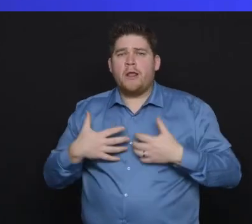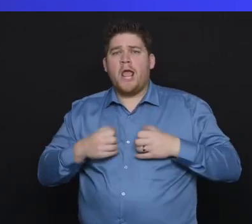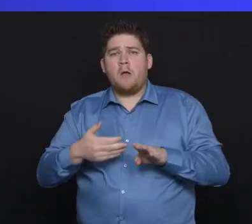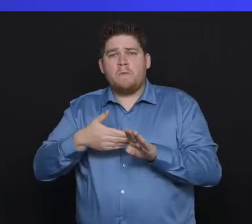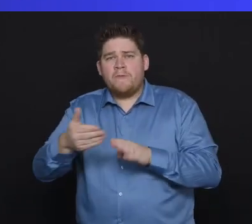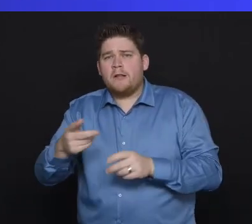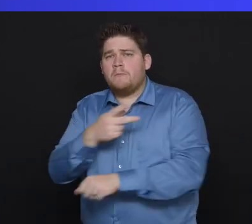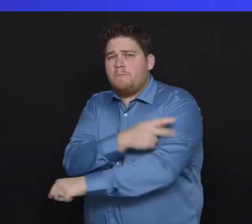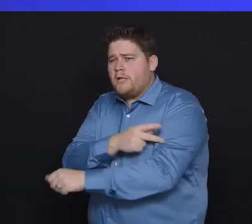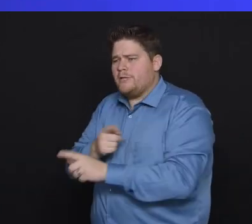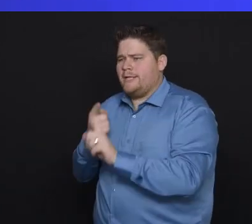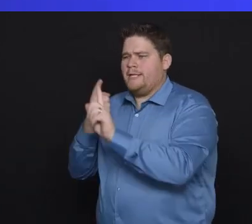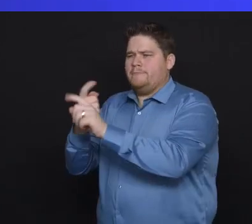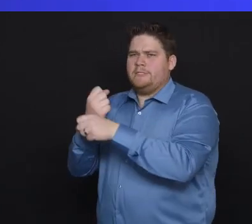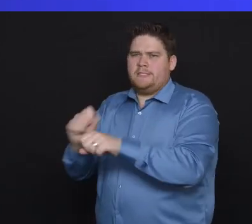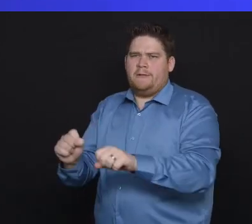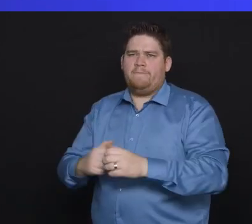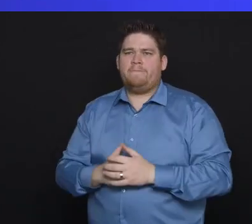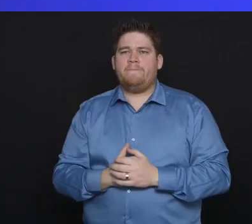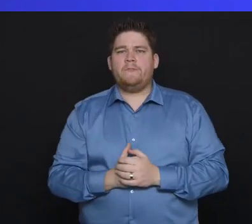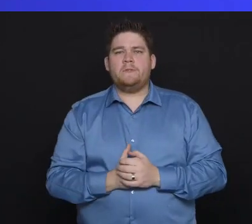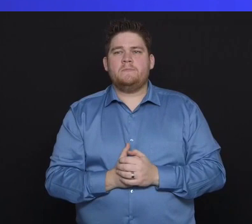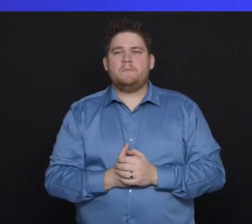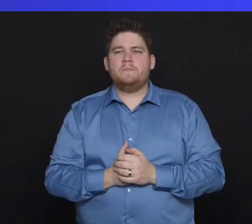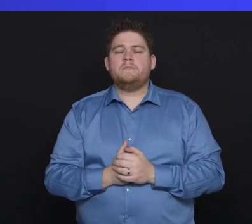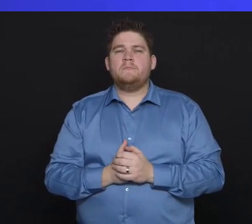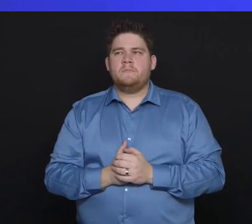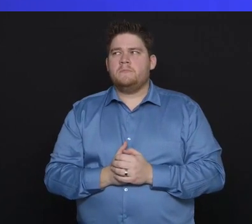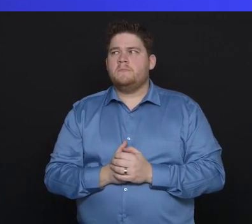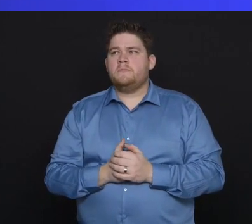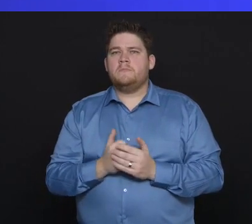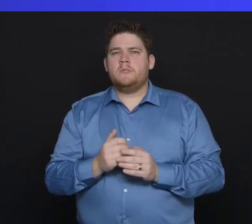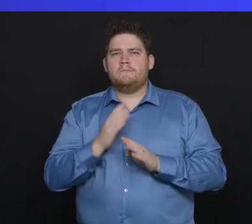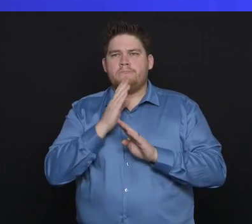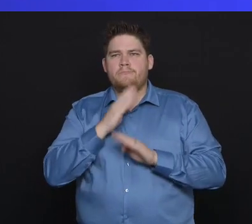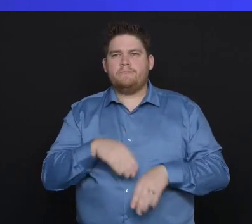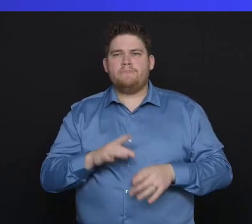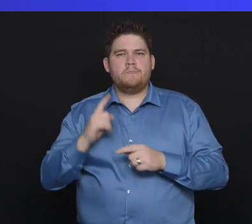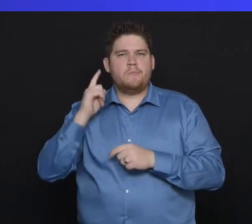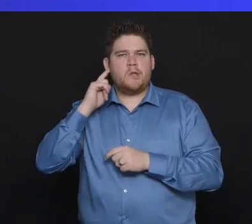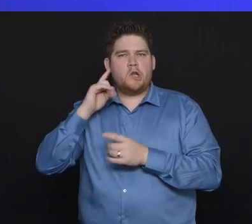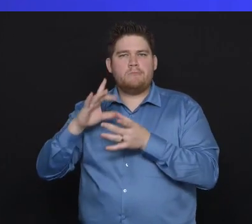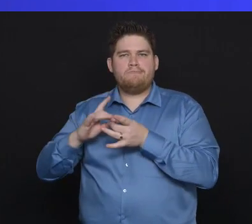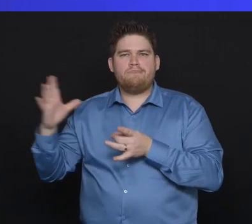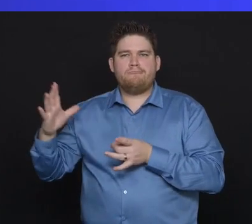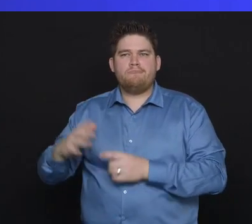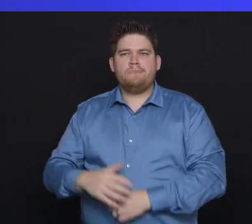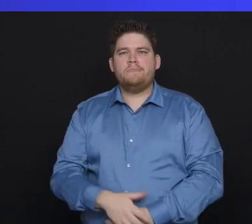absolutely necessary for us to provide the care that needs to be provided in the healthcare system.